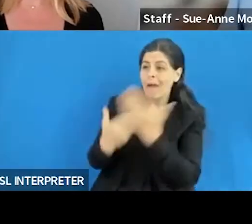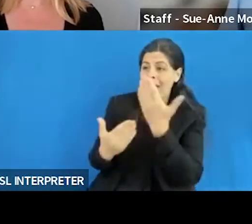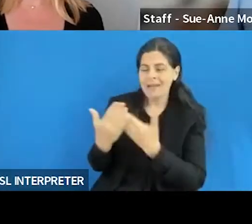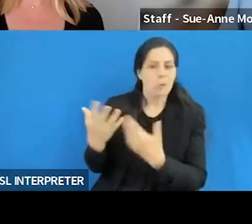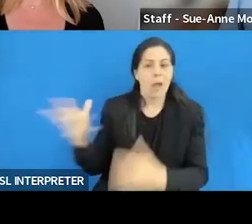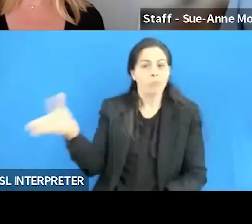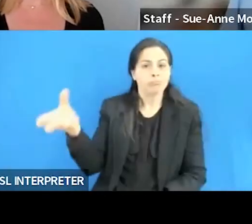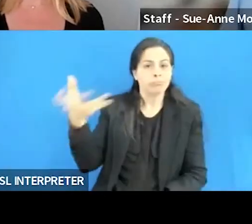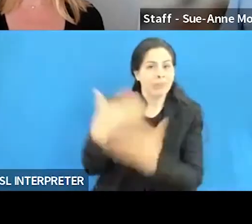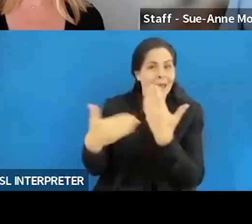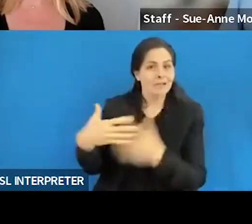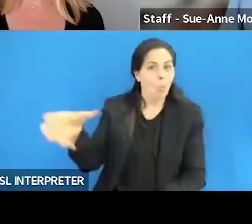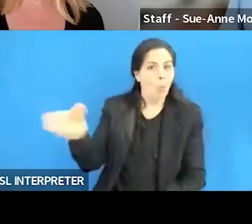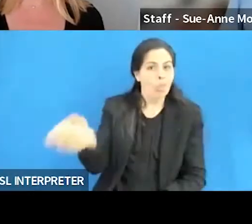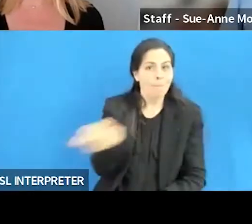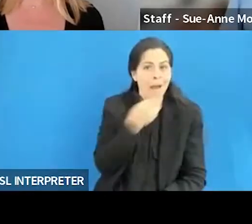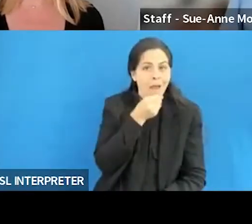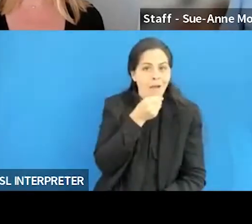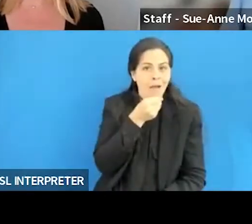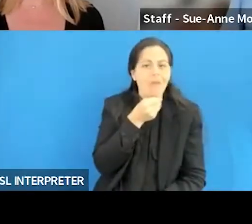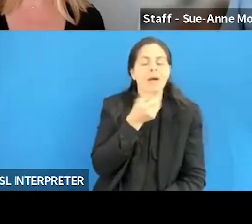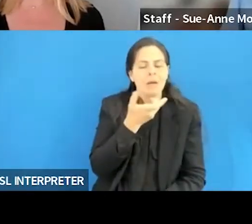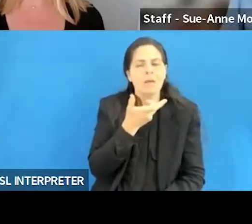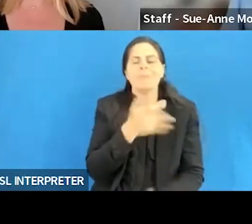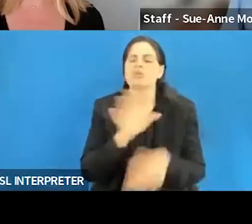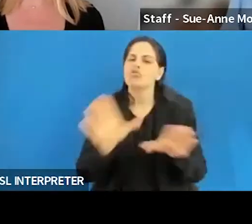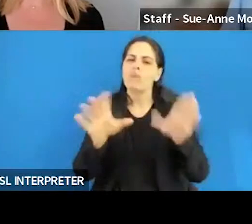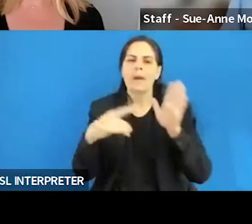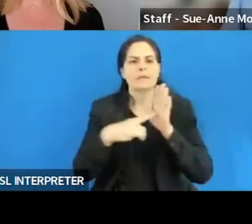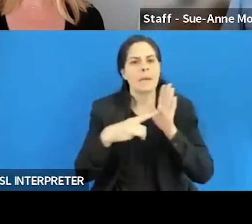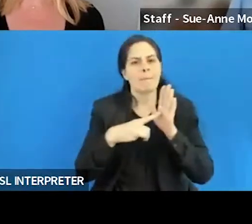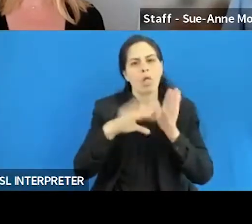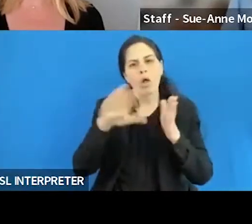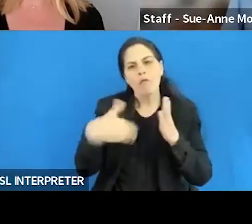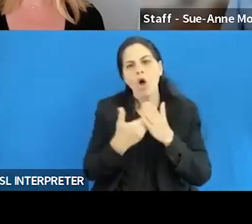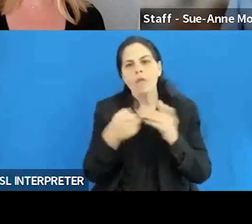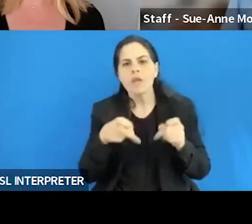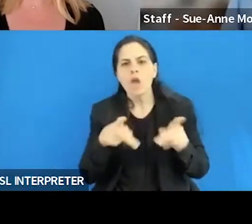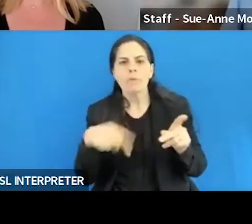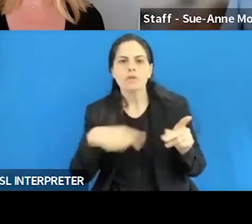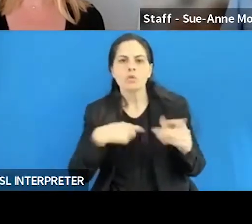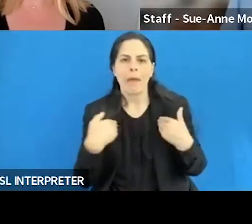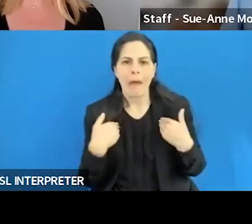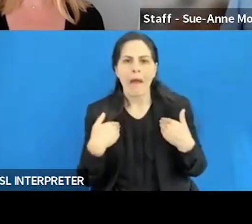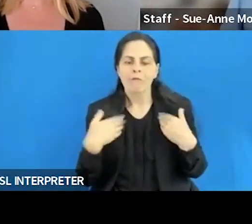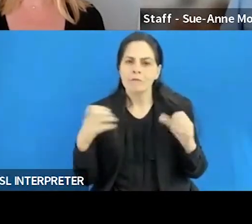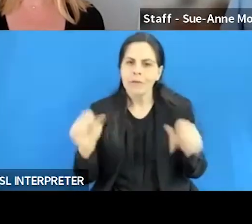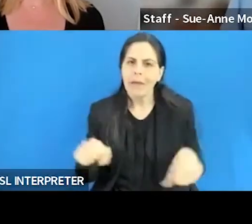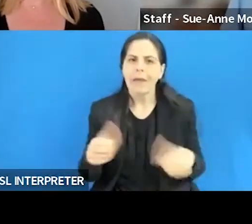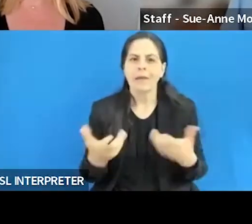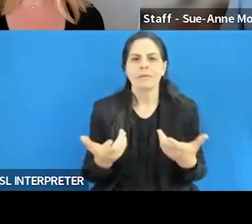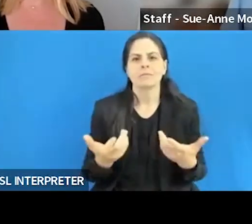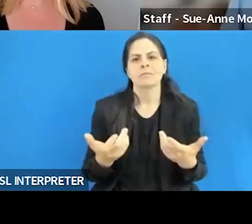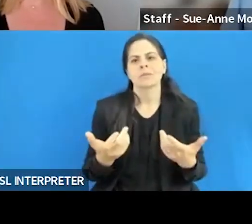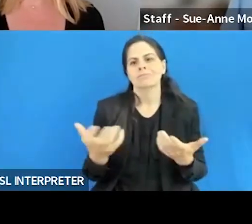of, you know, the opportunities that we have, you know, in the industry now that haven't always existed.